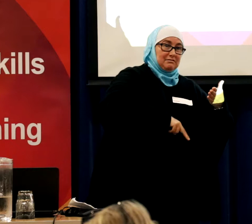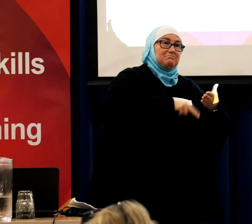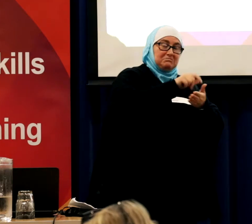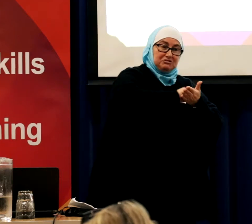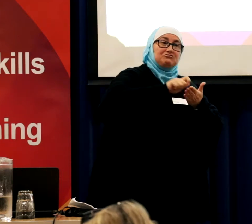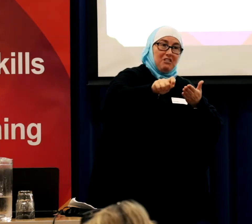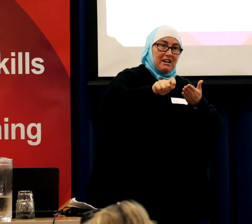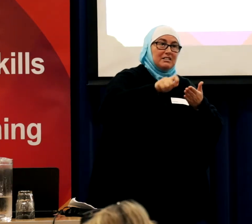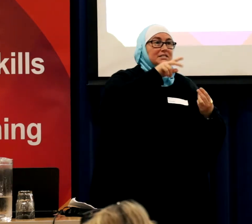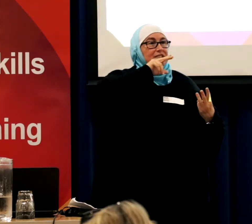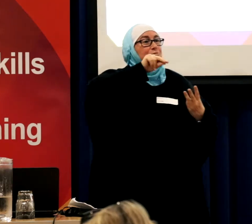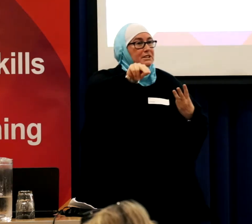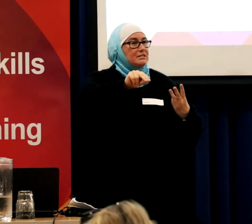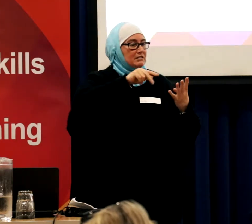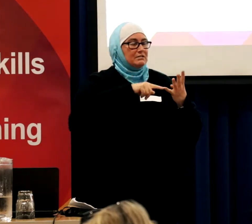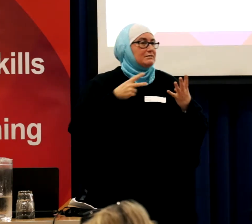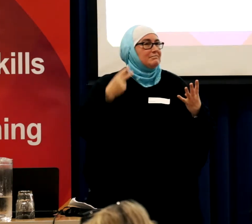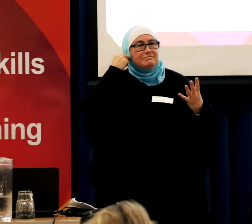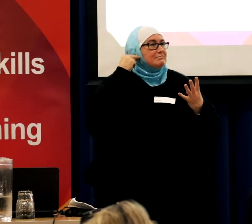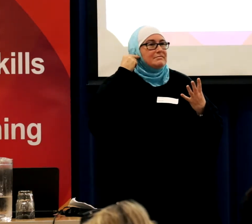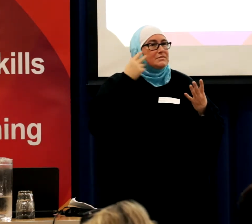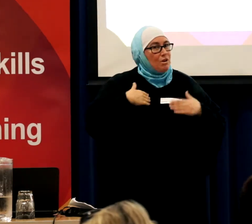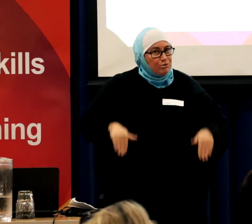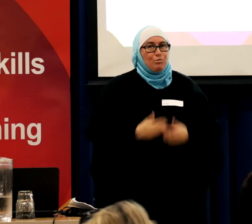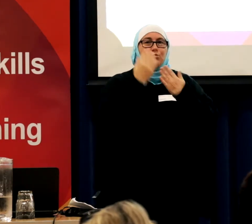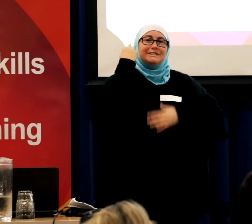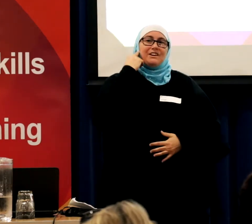I can read, I can write, I can speak, but I can’t hear.